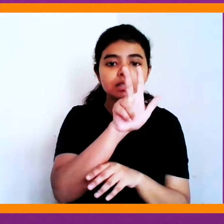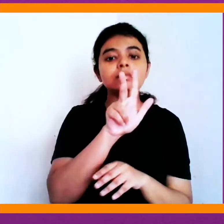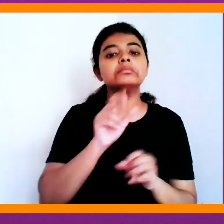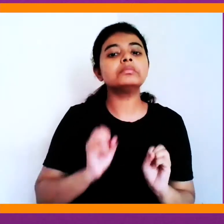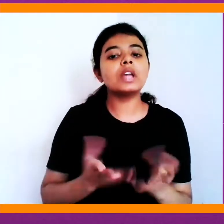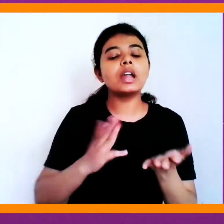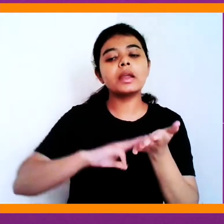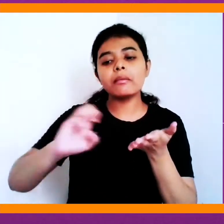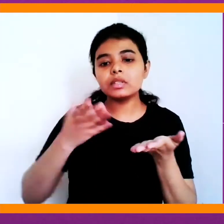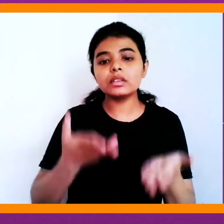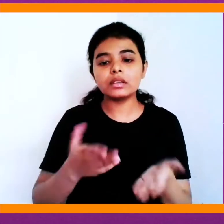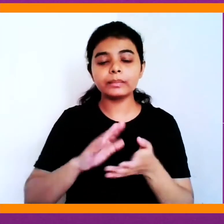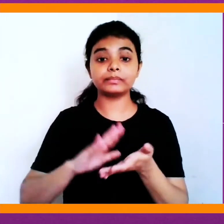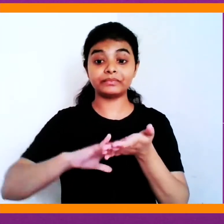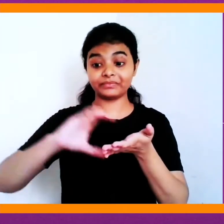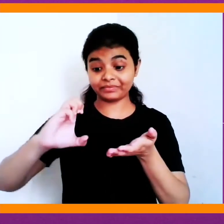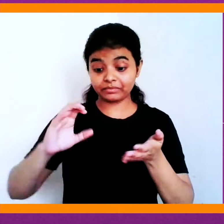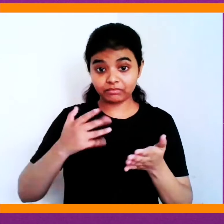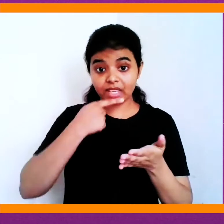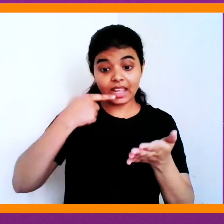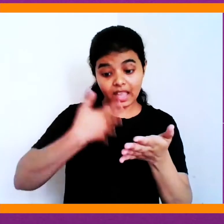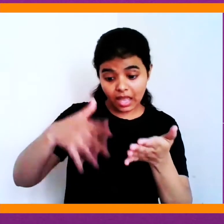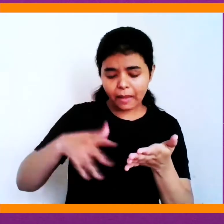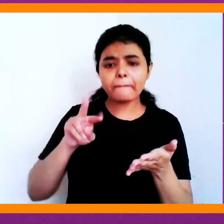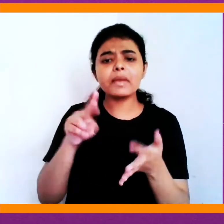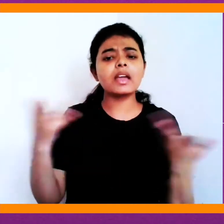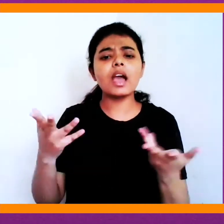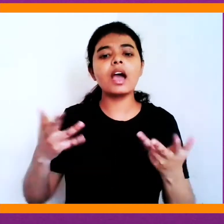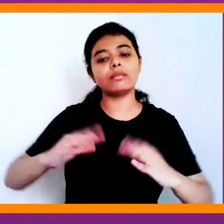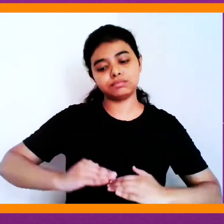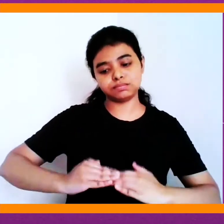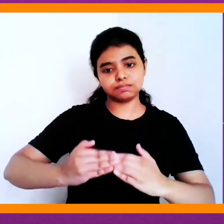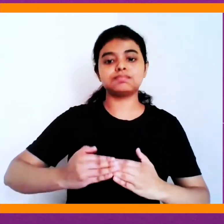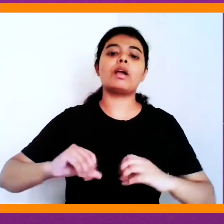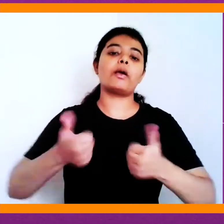now having the period means basically that you are now able to have a baby the sexual secondary